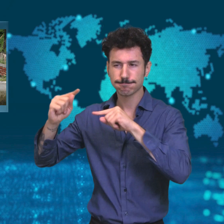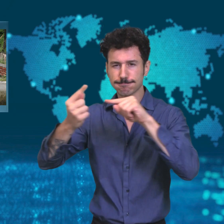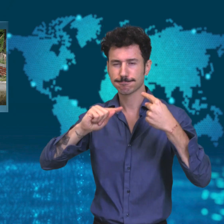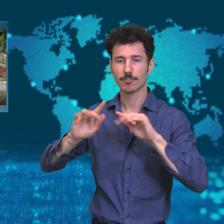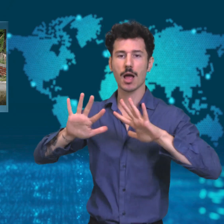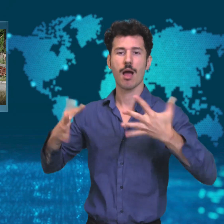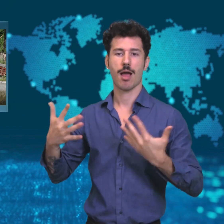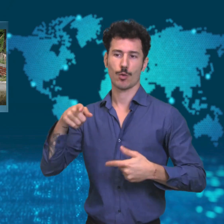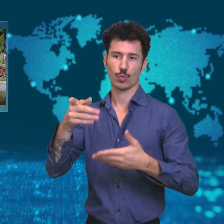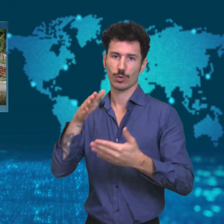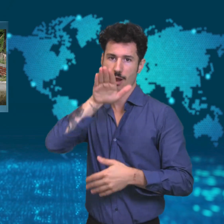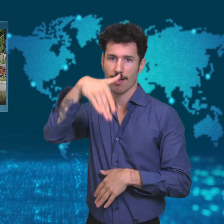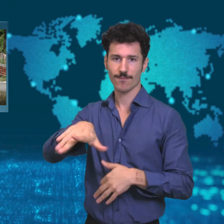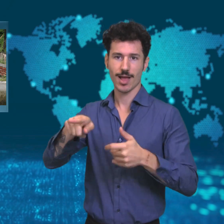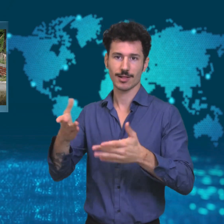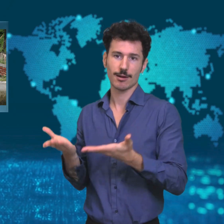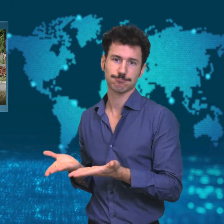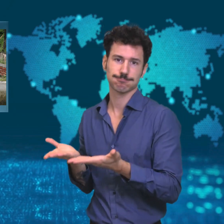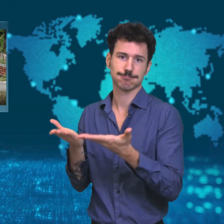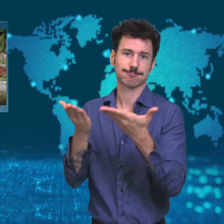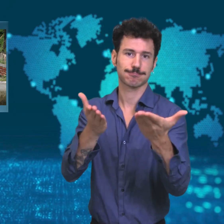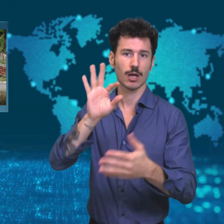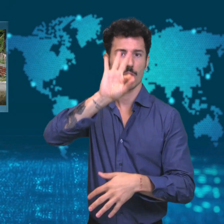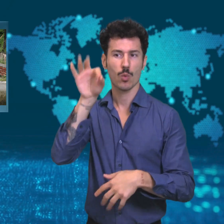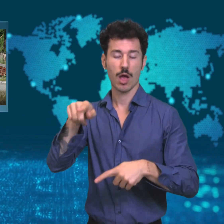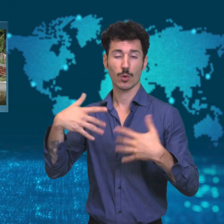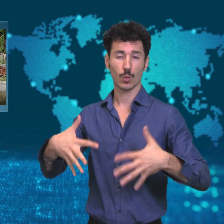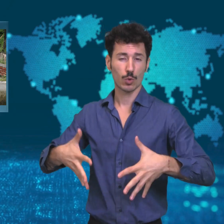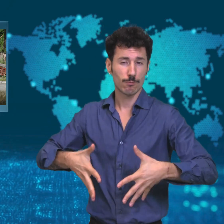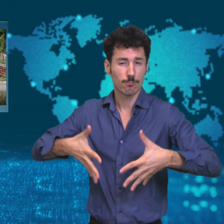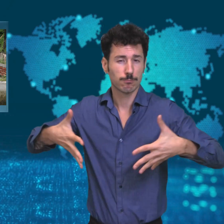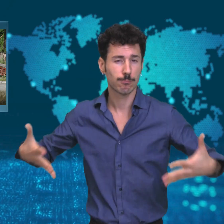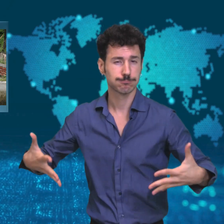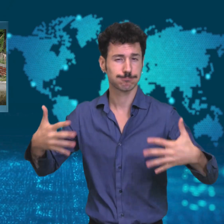They will now have to figure out how to move